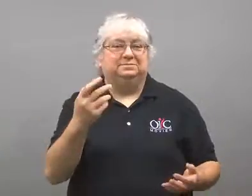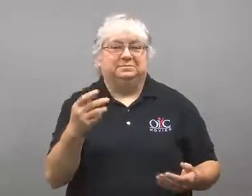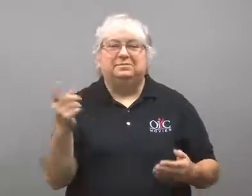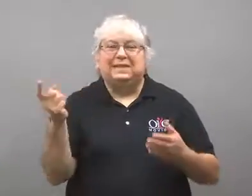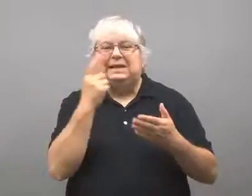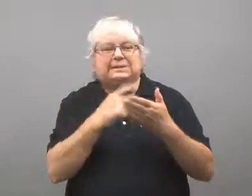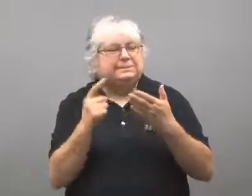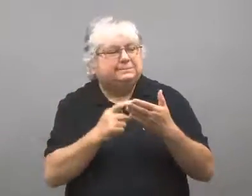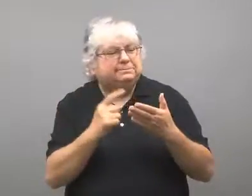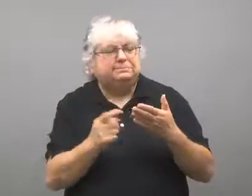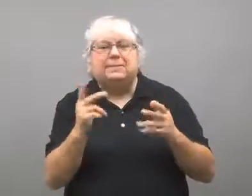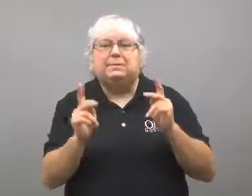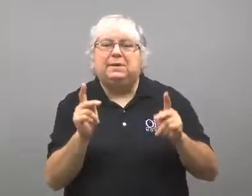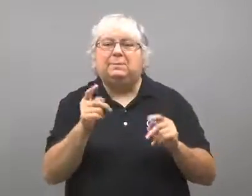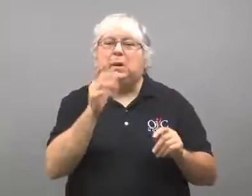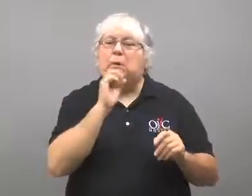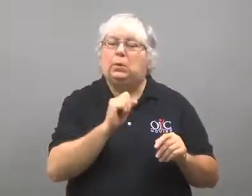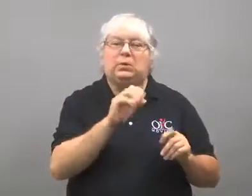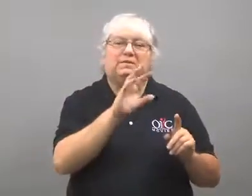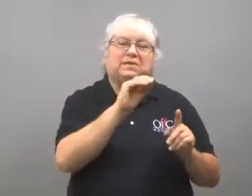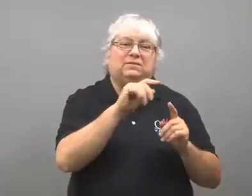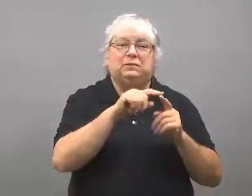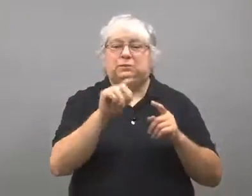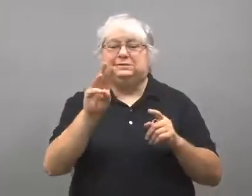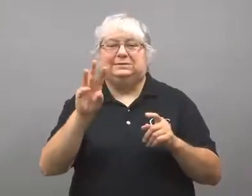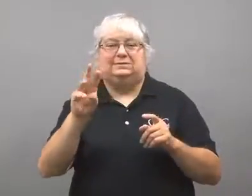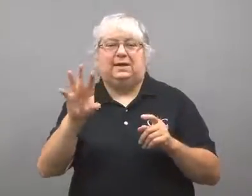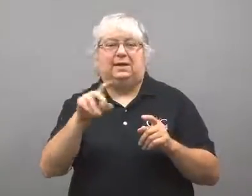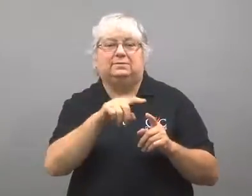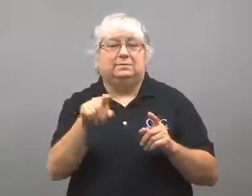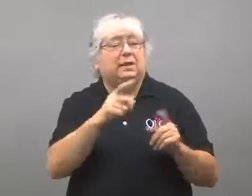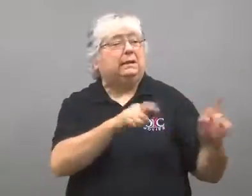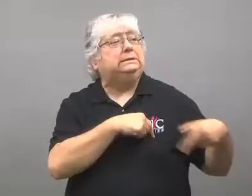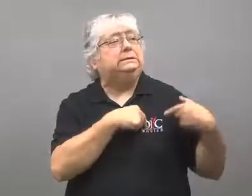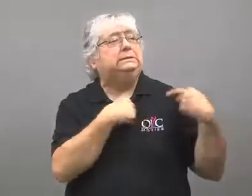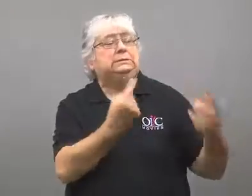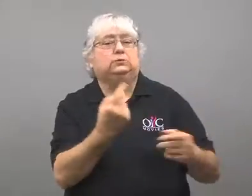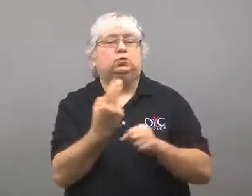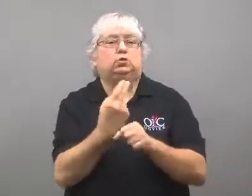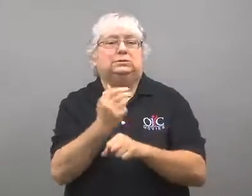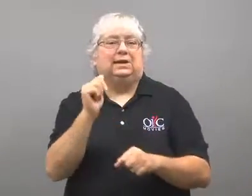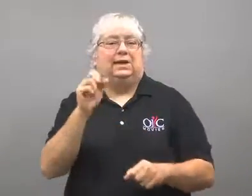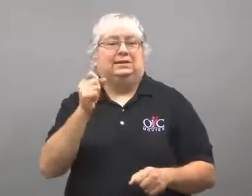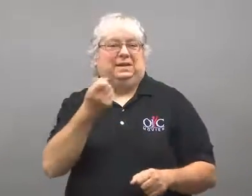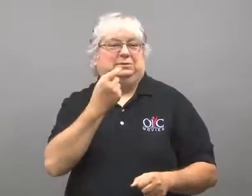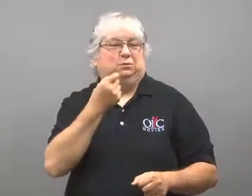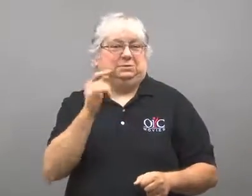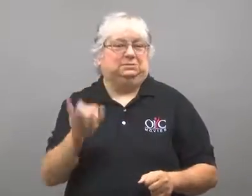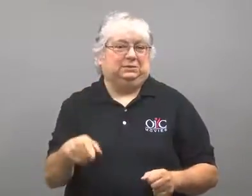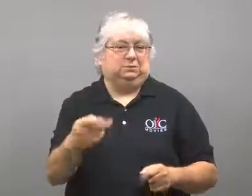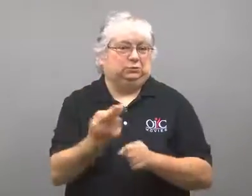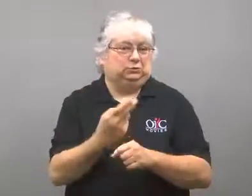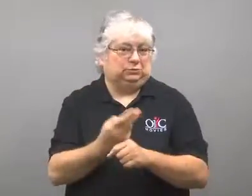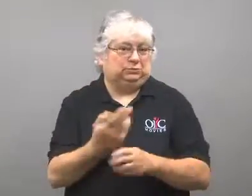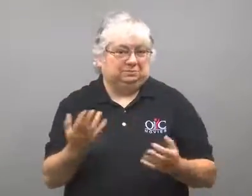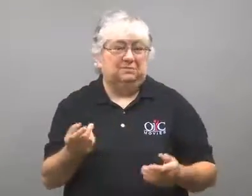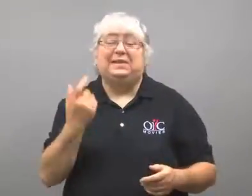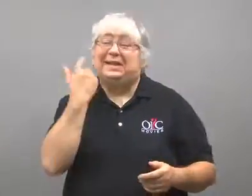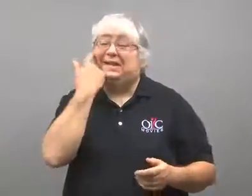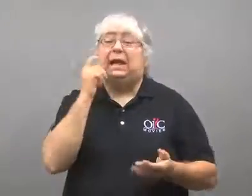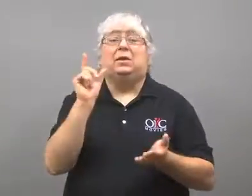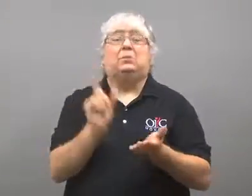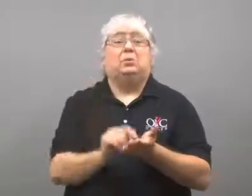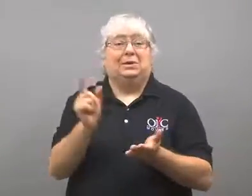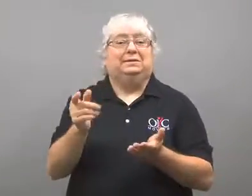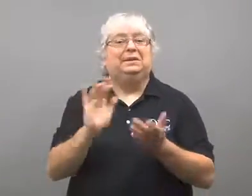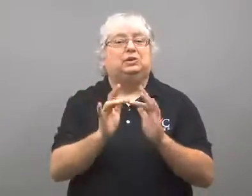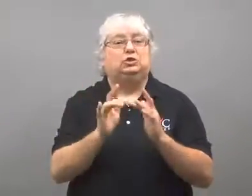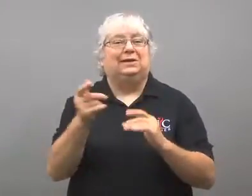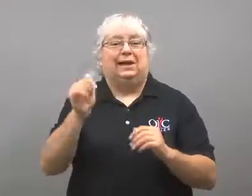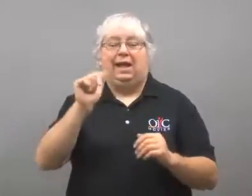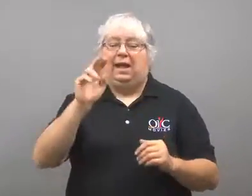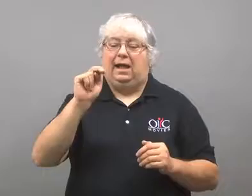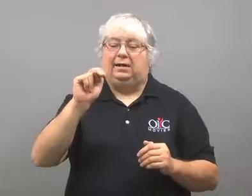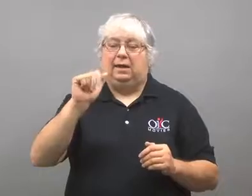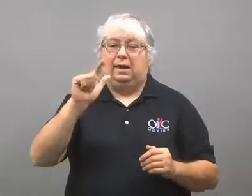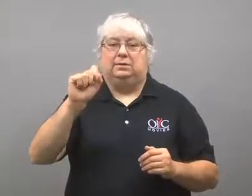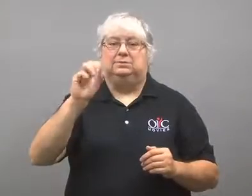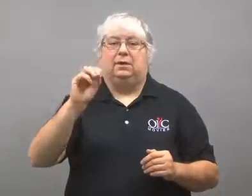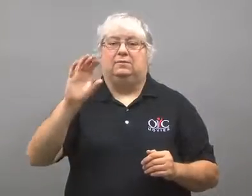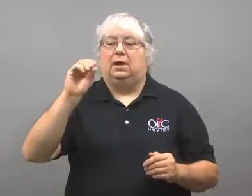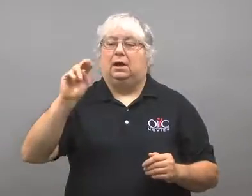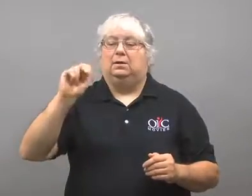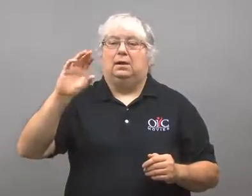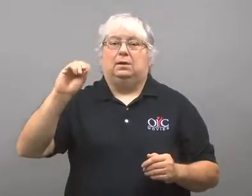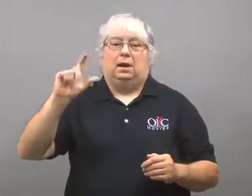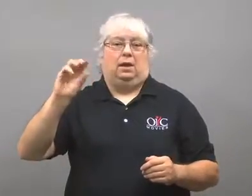It covered people ages 50 to 65 who were long term users of aspirin.